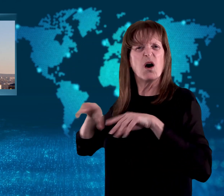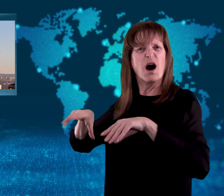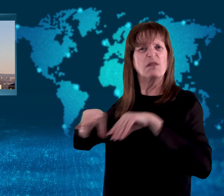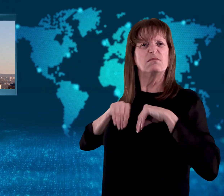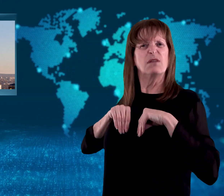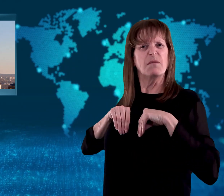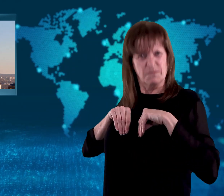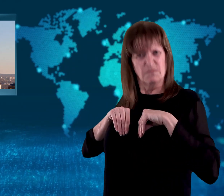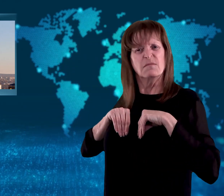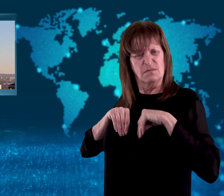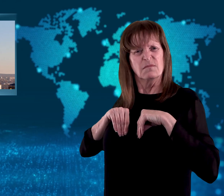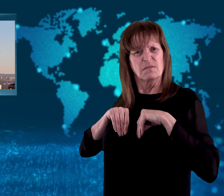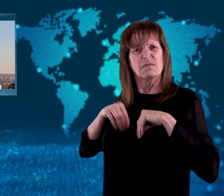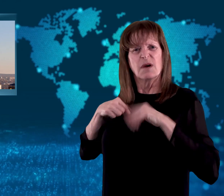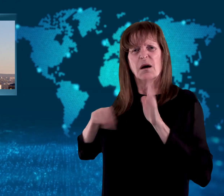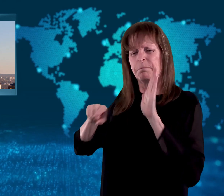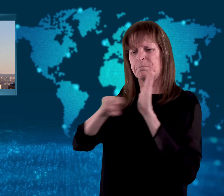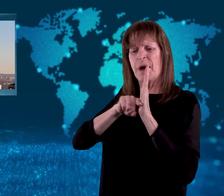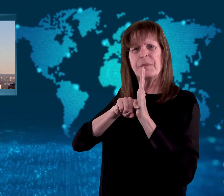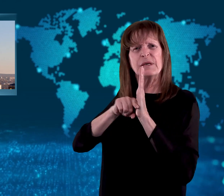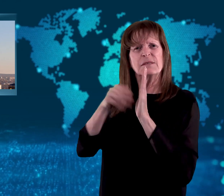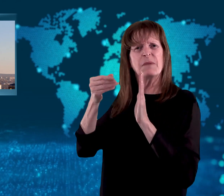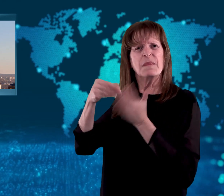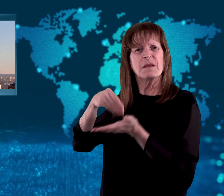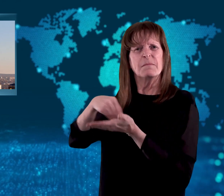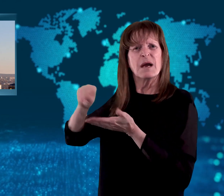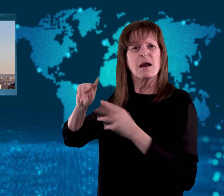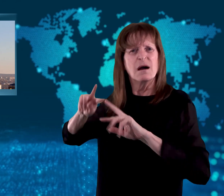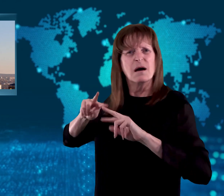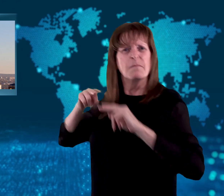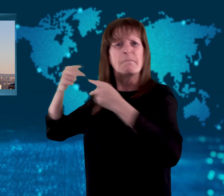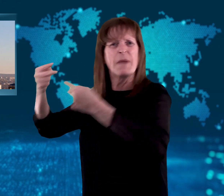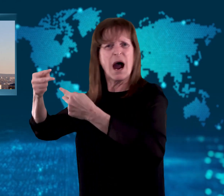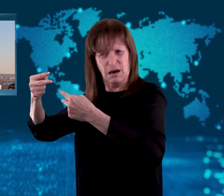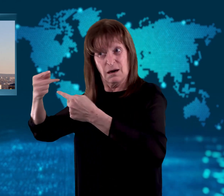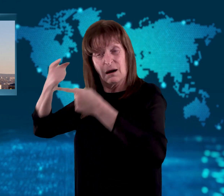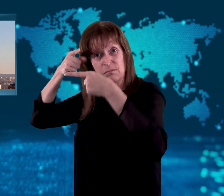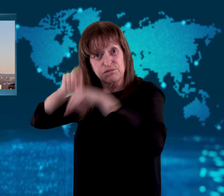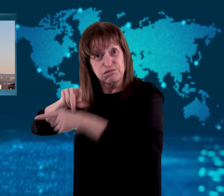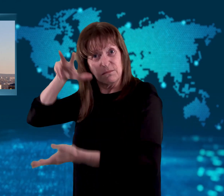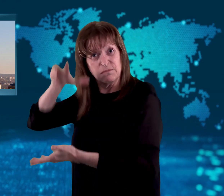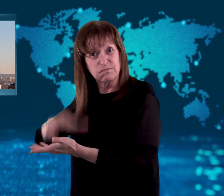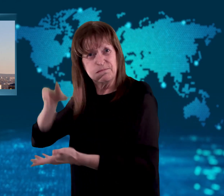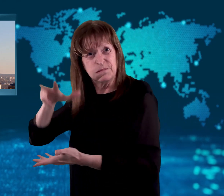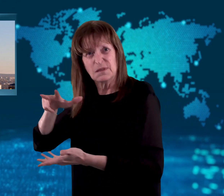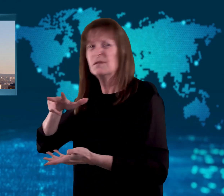Hungary says they disagree with the amount of debt being incurred as